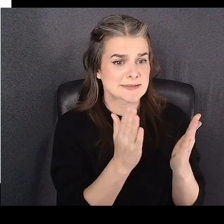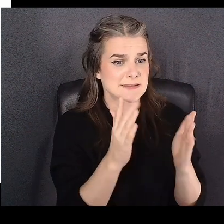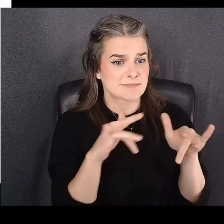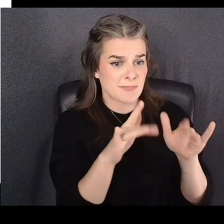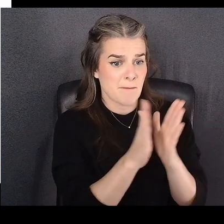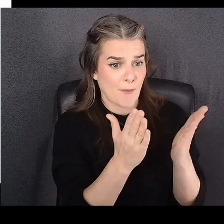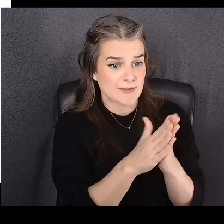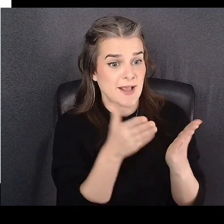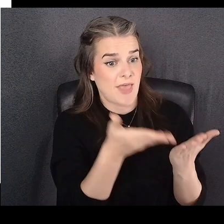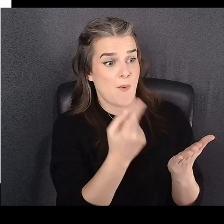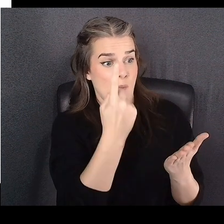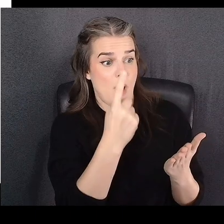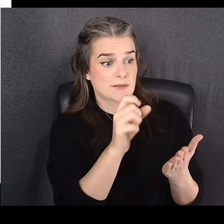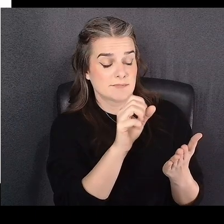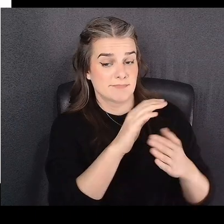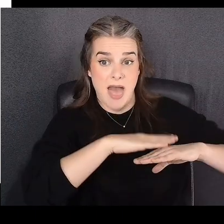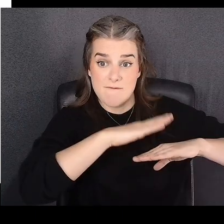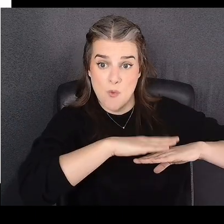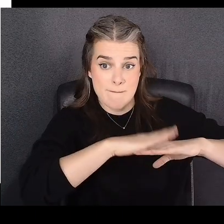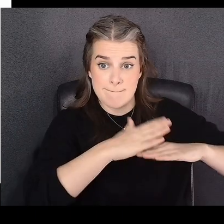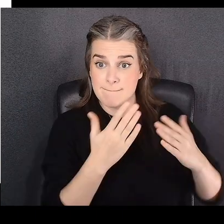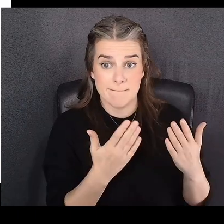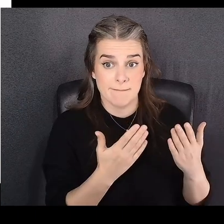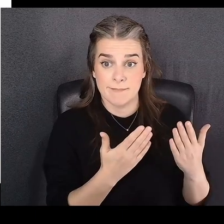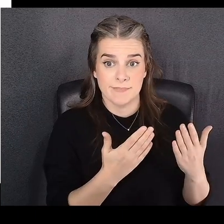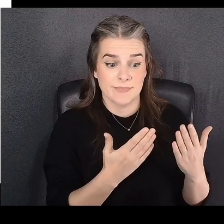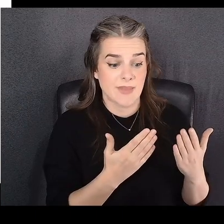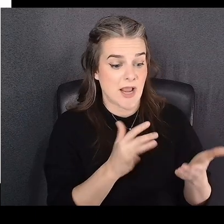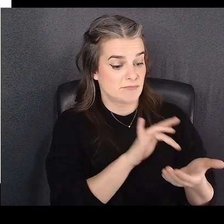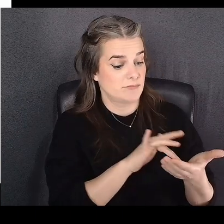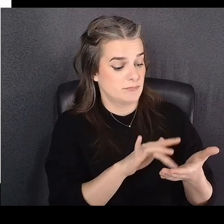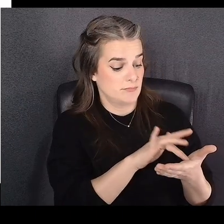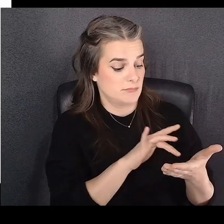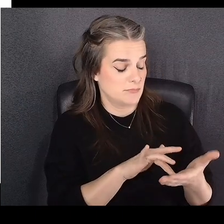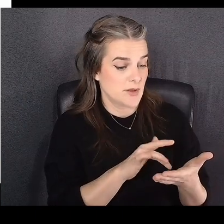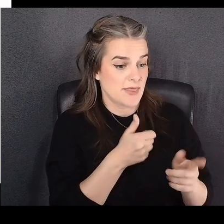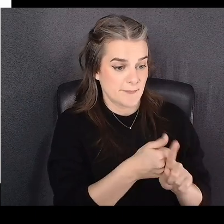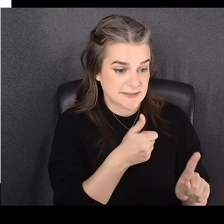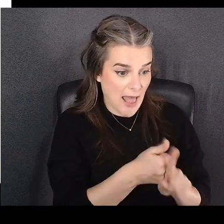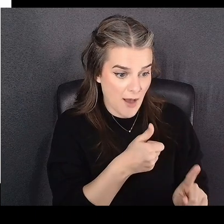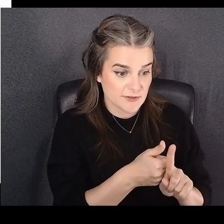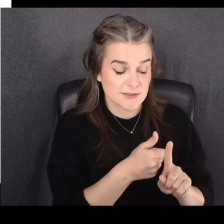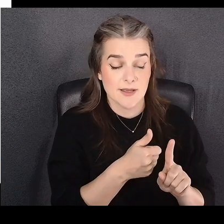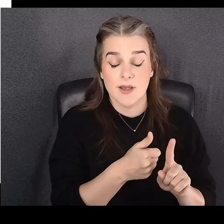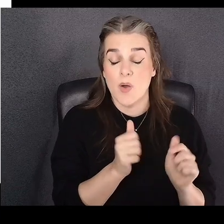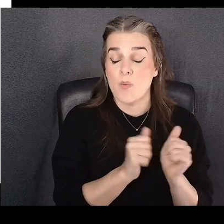to flip through it themselves. And that could be through switch access, voice activation.